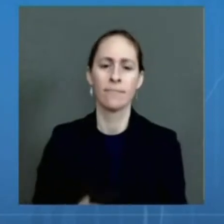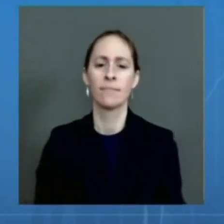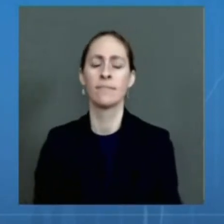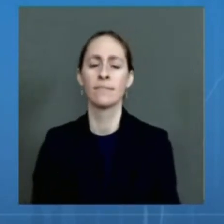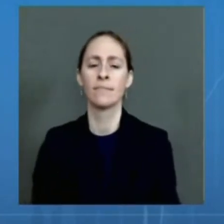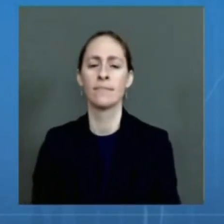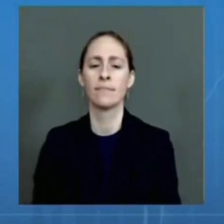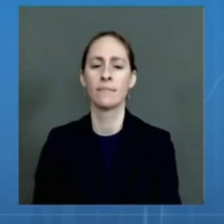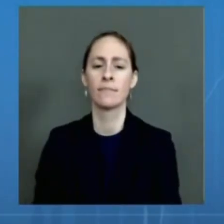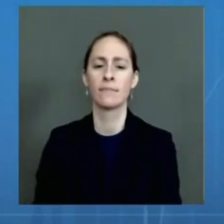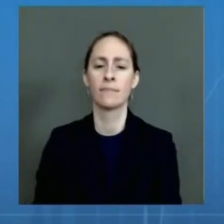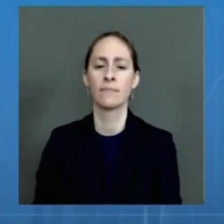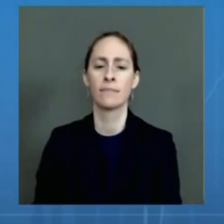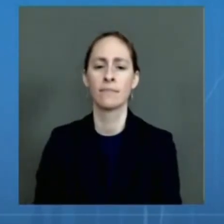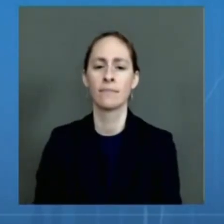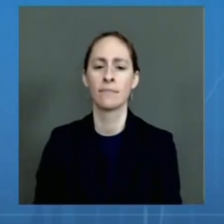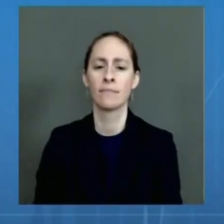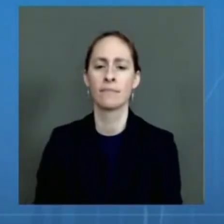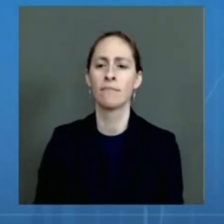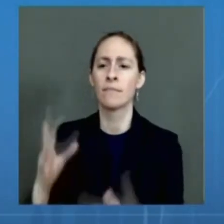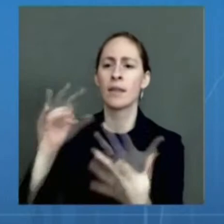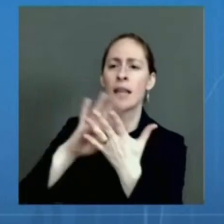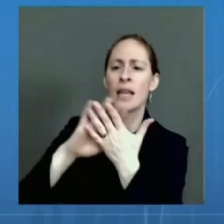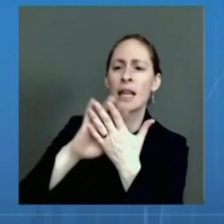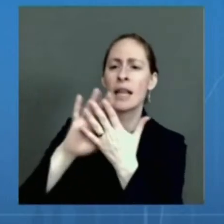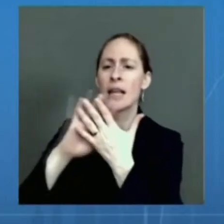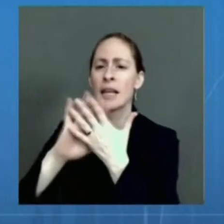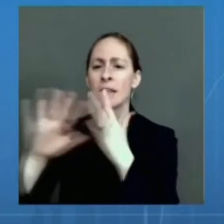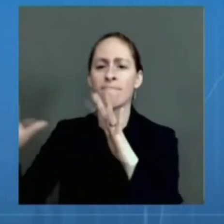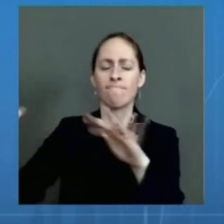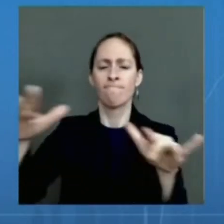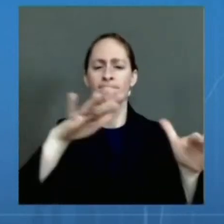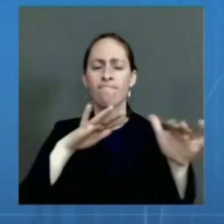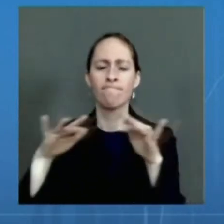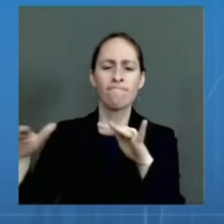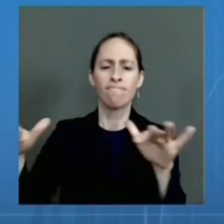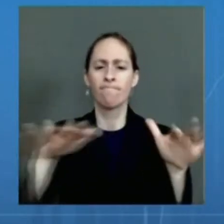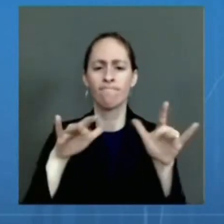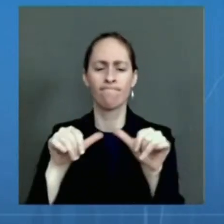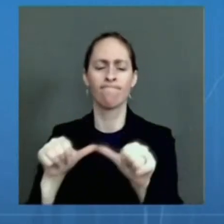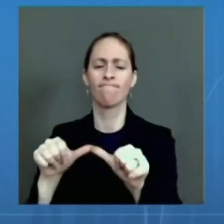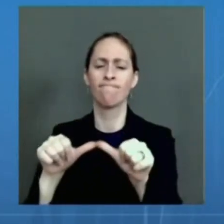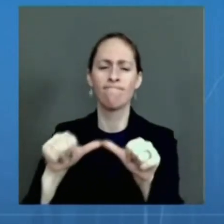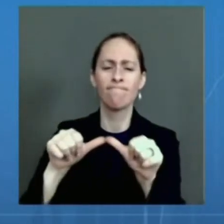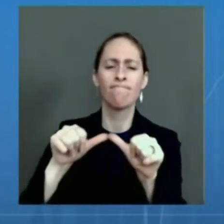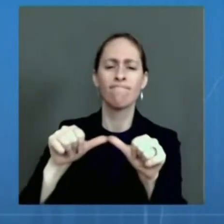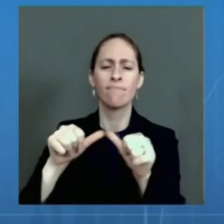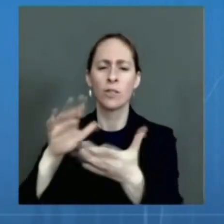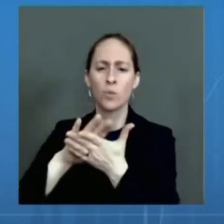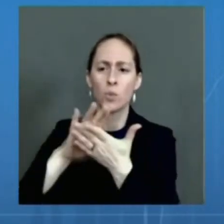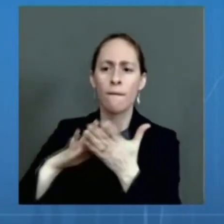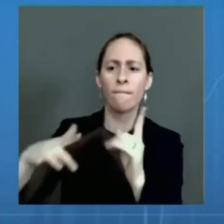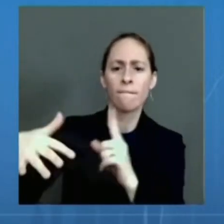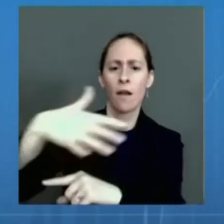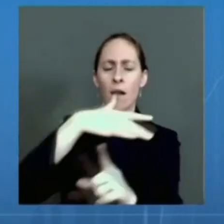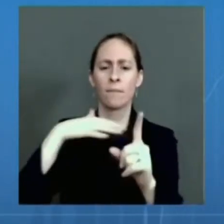INDOOR SETTINGS, PRACTICING PHYSICAL DISTANCING, FREQUENT HAND WASHING, IMPROVING